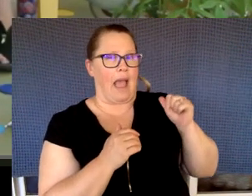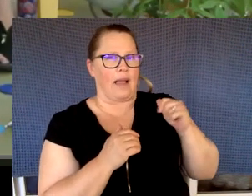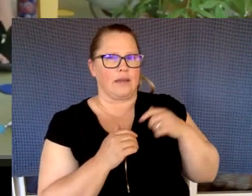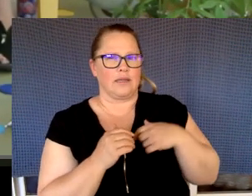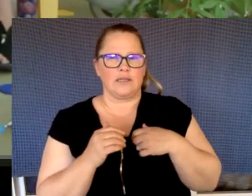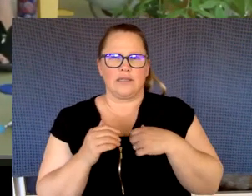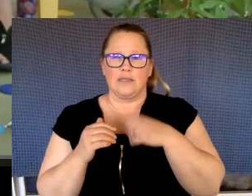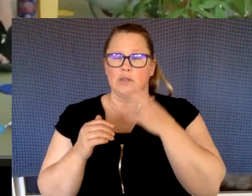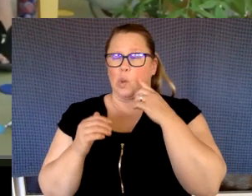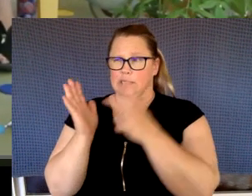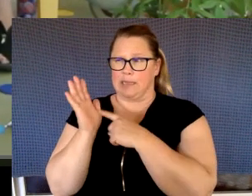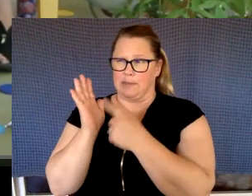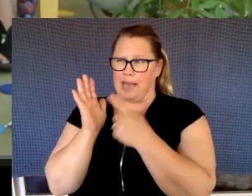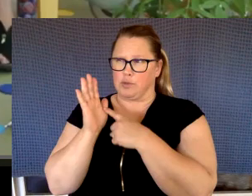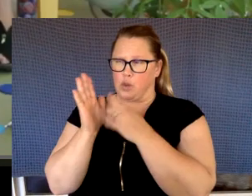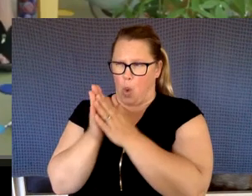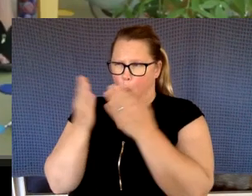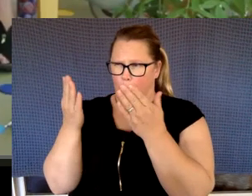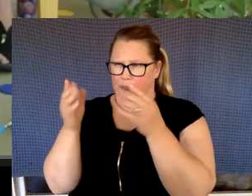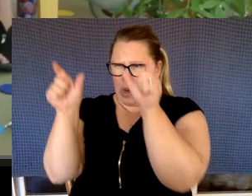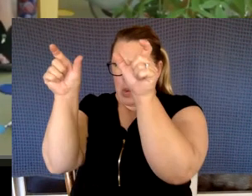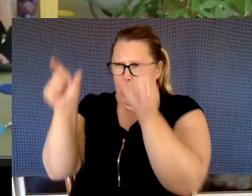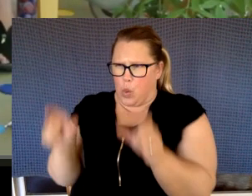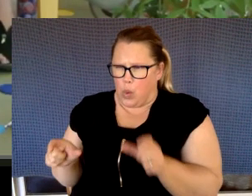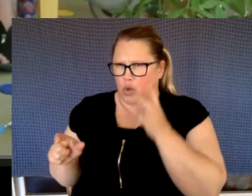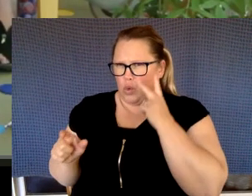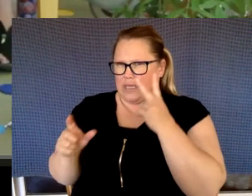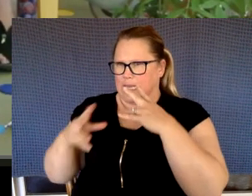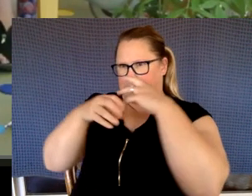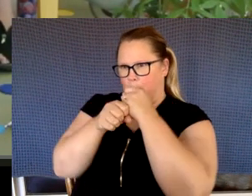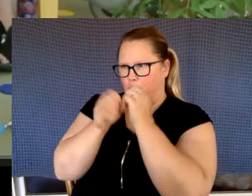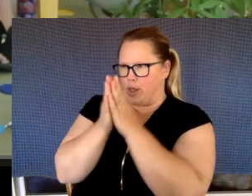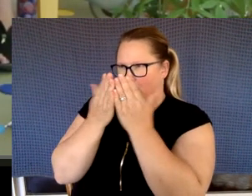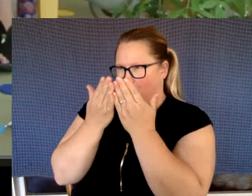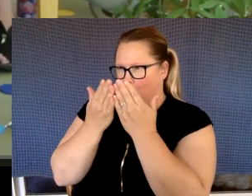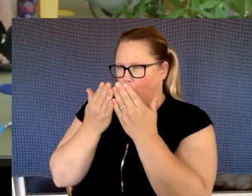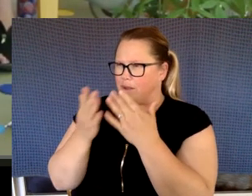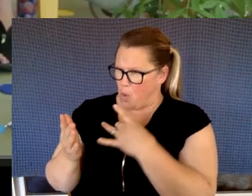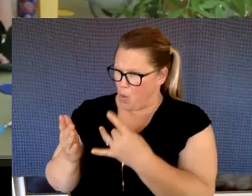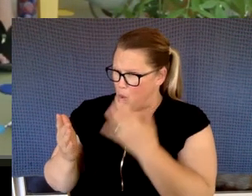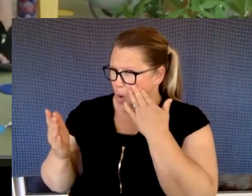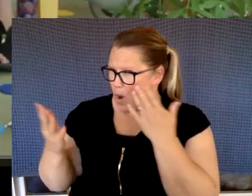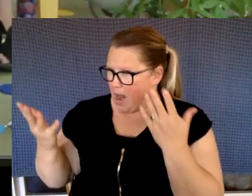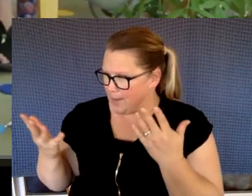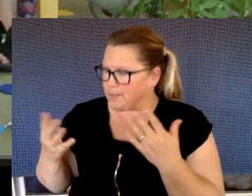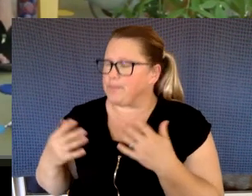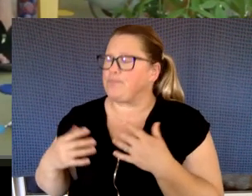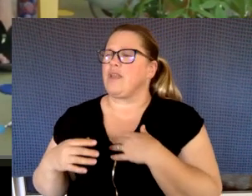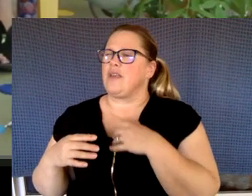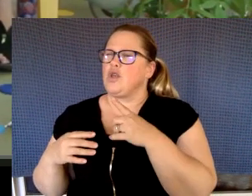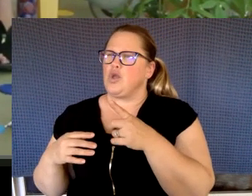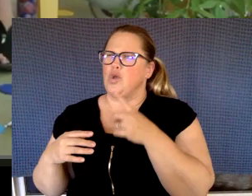they'll give you a summary of the book. And then you know what I really like Mrs Kane? You can read about the person who wrote the book who is called - what do